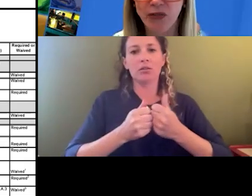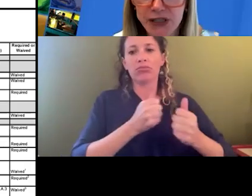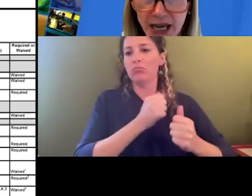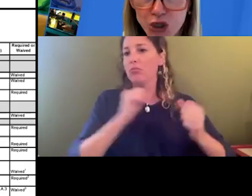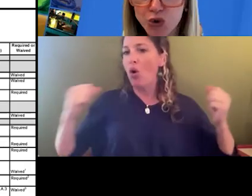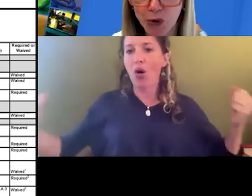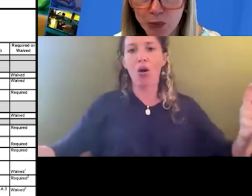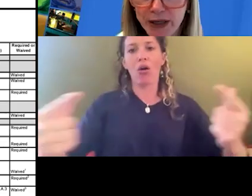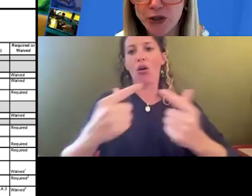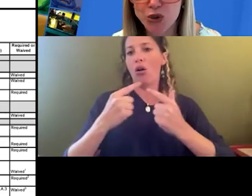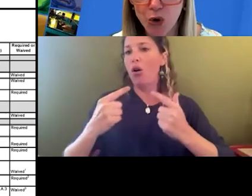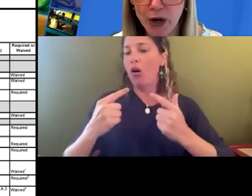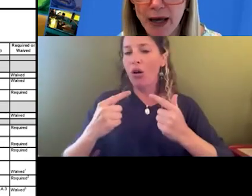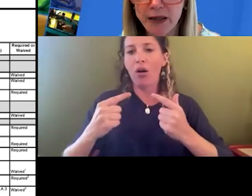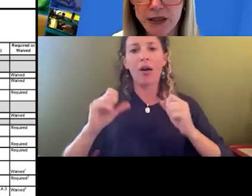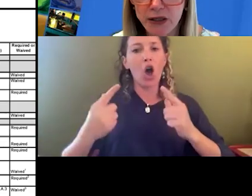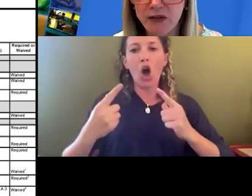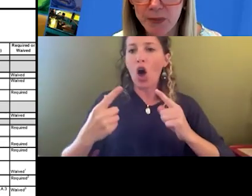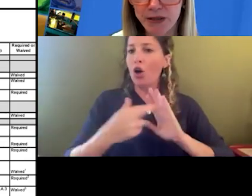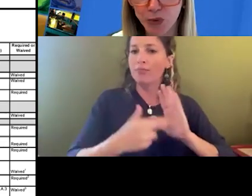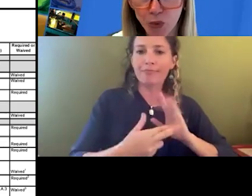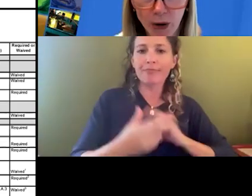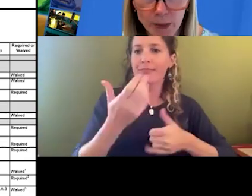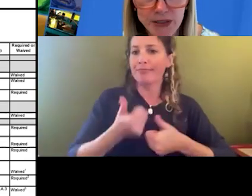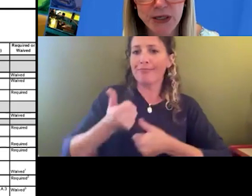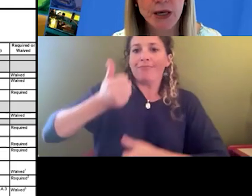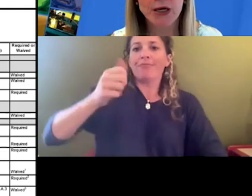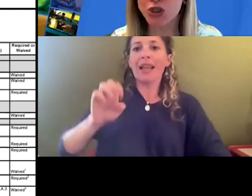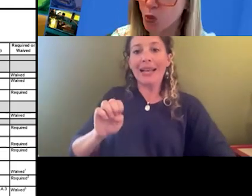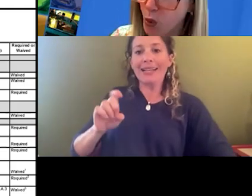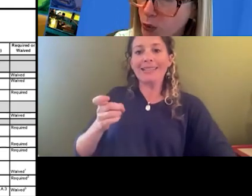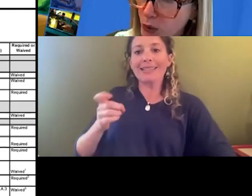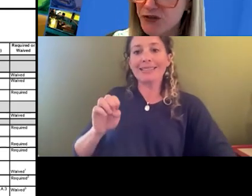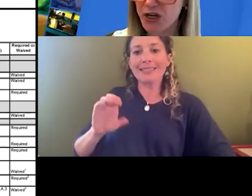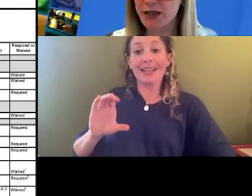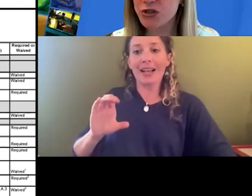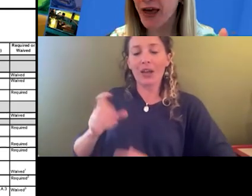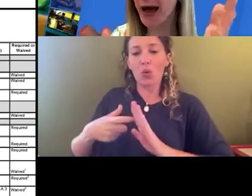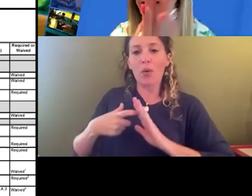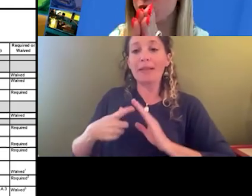the statutory regulatory and executive base requirements. What we have done to that is